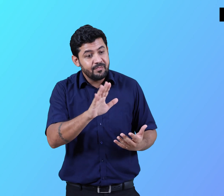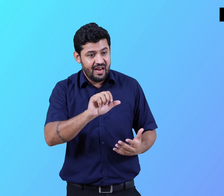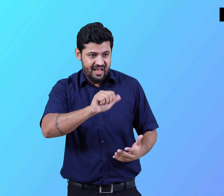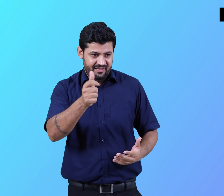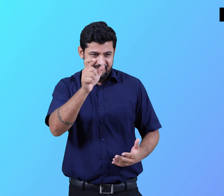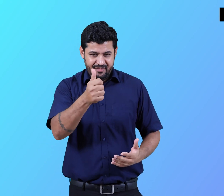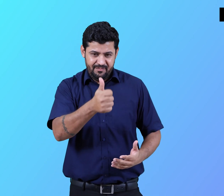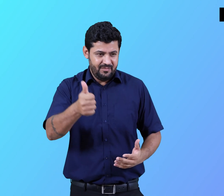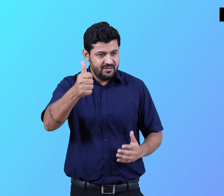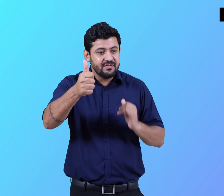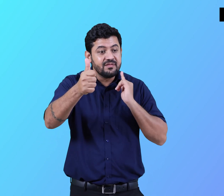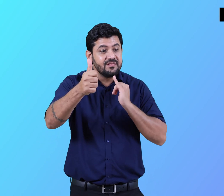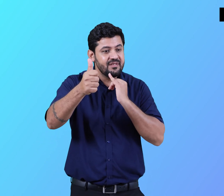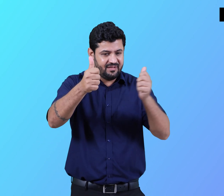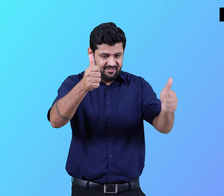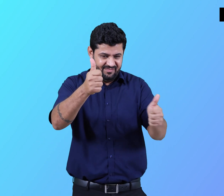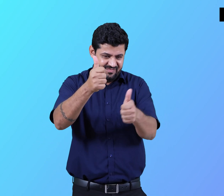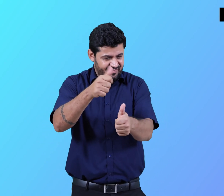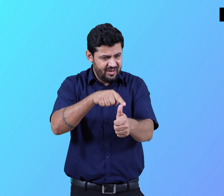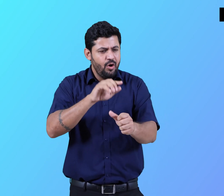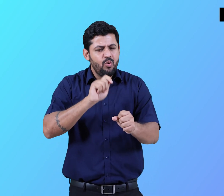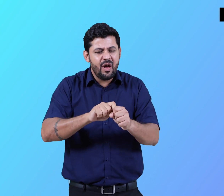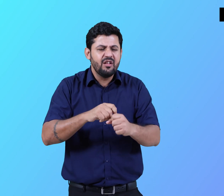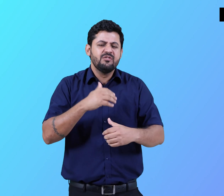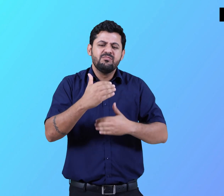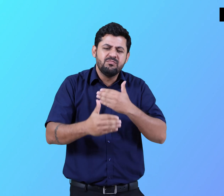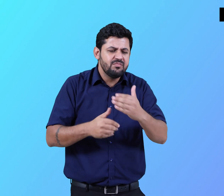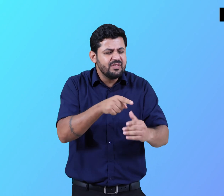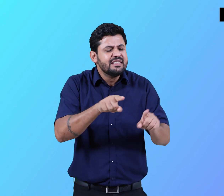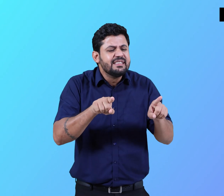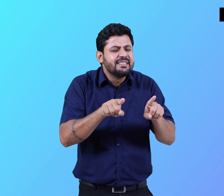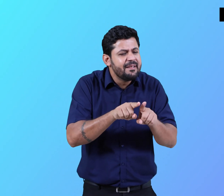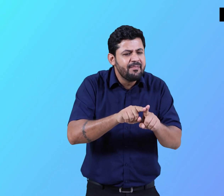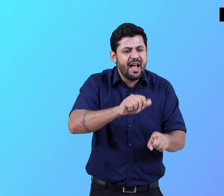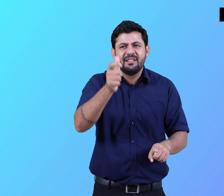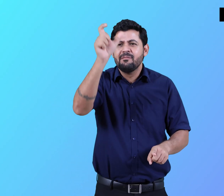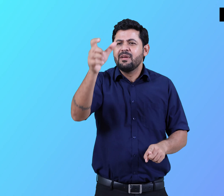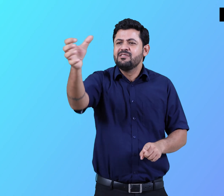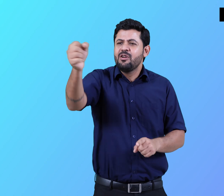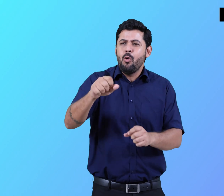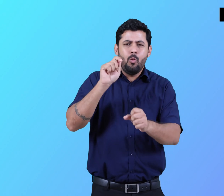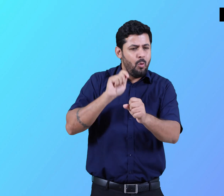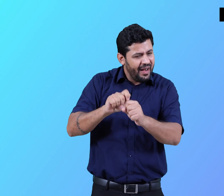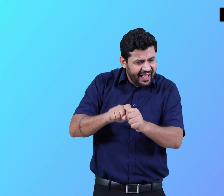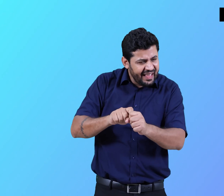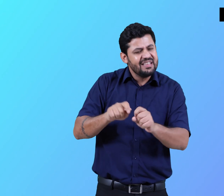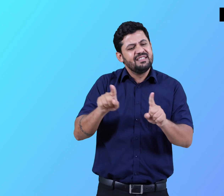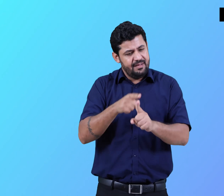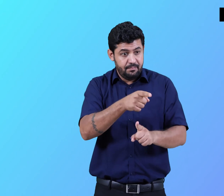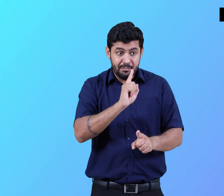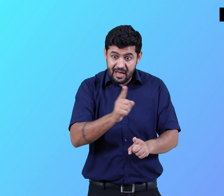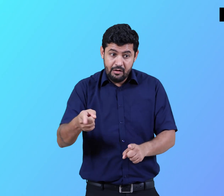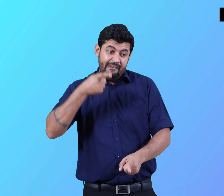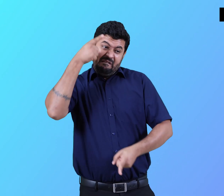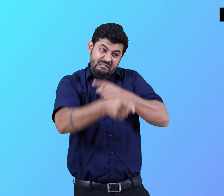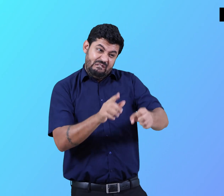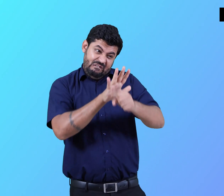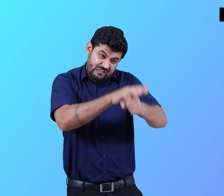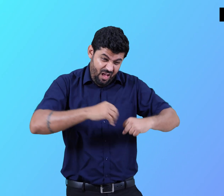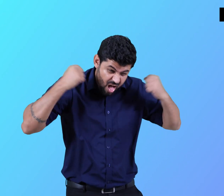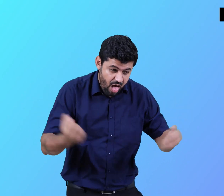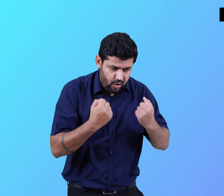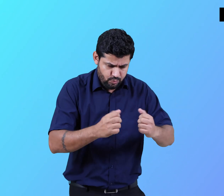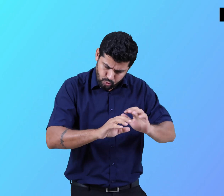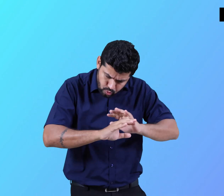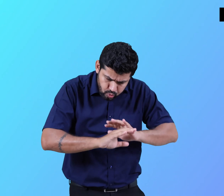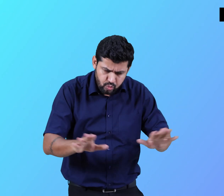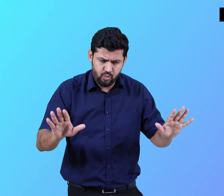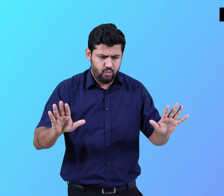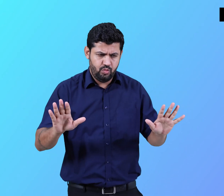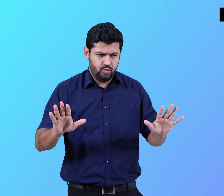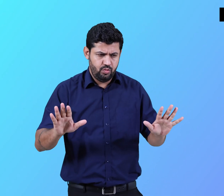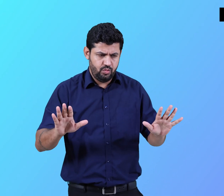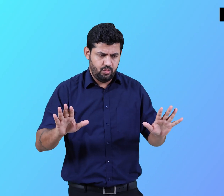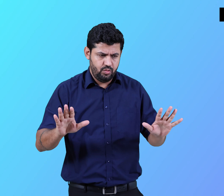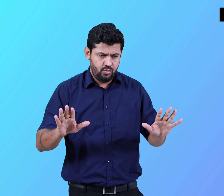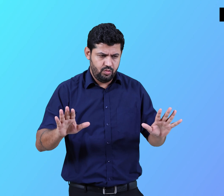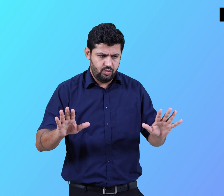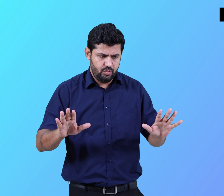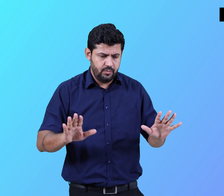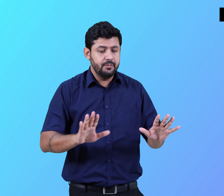But that person will live with the immigrant like a worker hired from year to year. Don’t let the immigrant be a cruel master over that person.